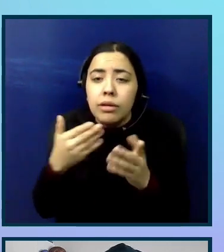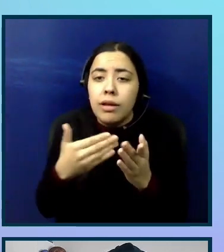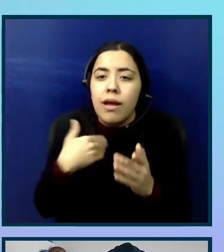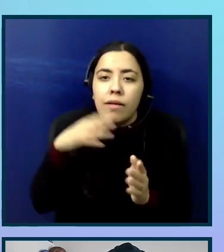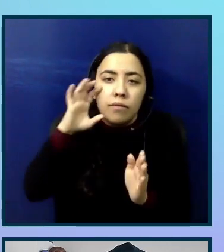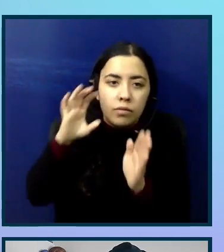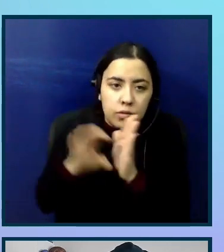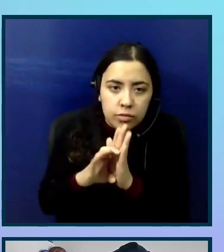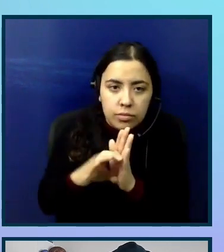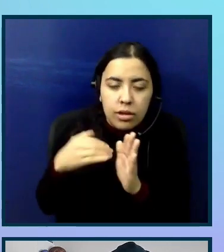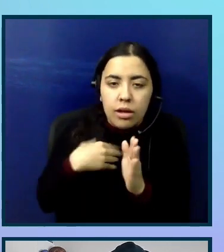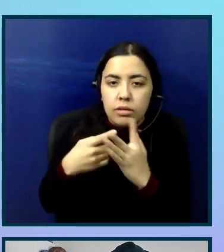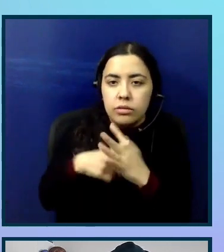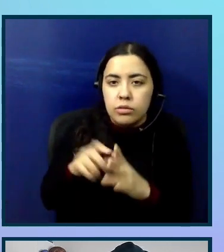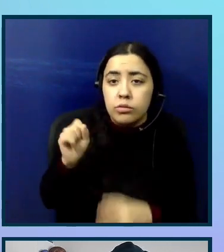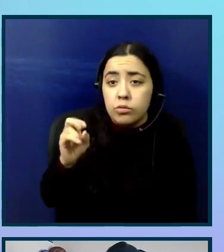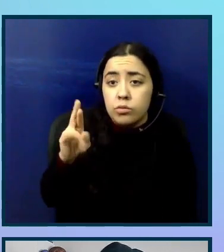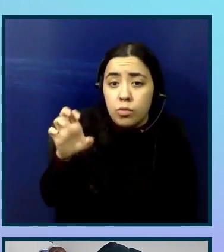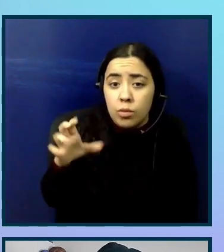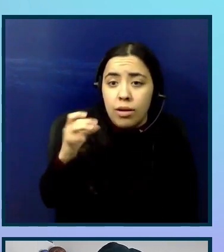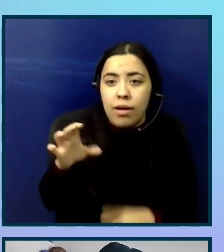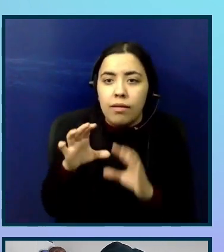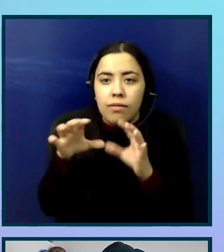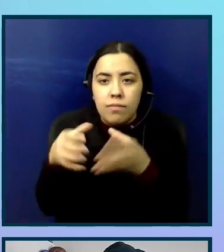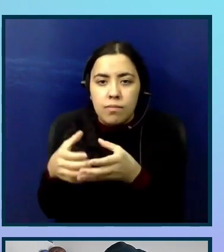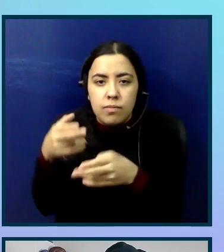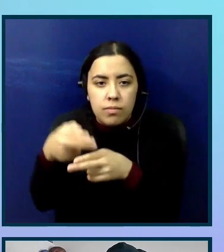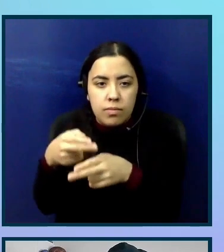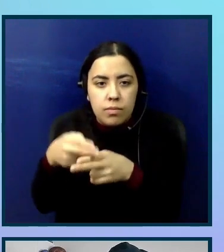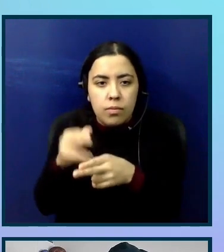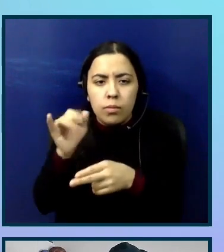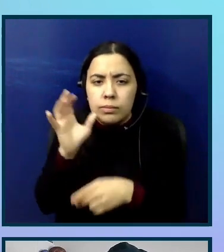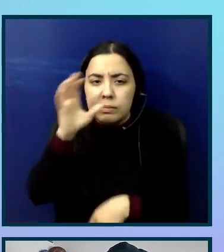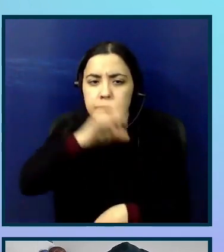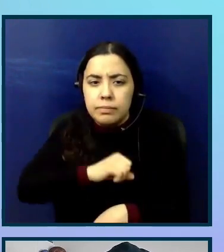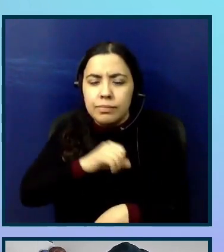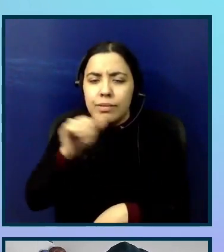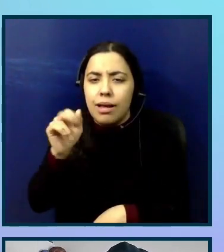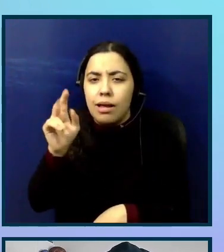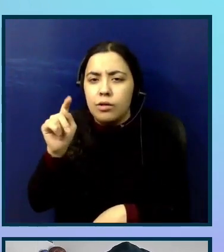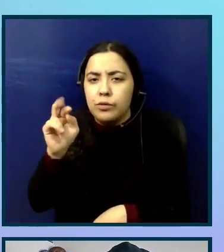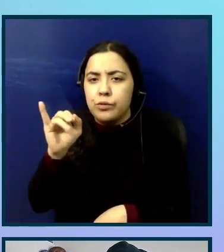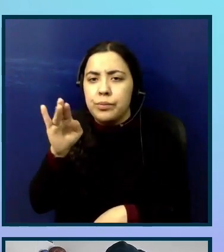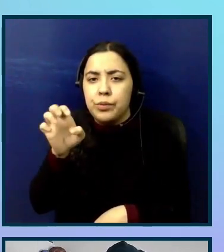It has a source and has a class name, but it is missing an alt attribute, alt attribute all tag.